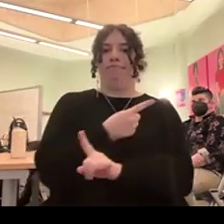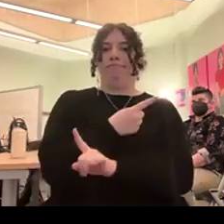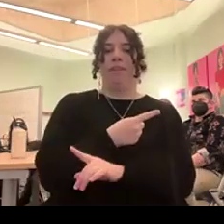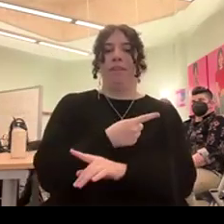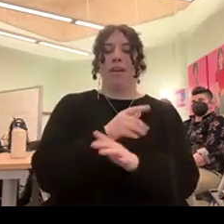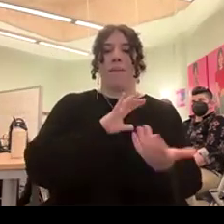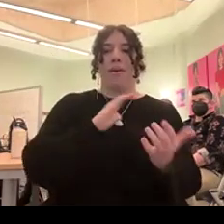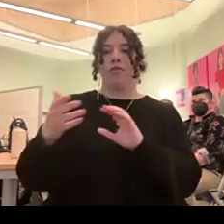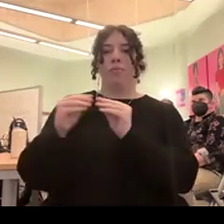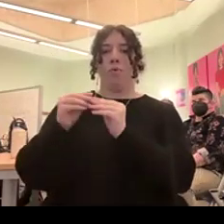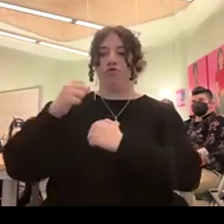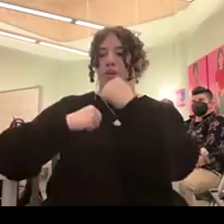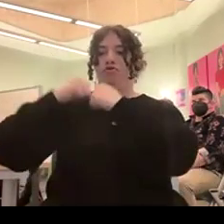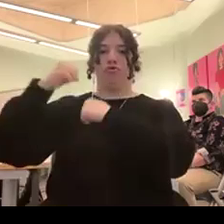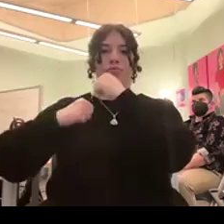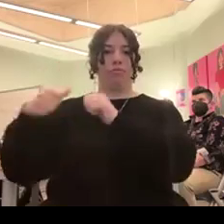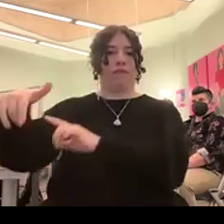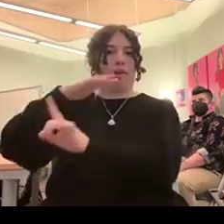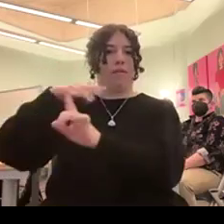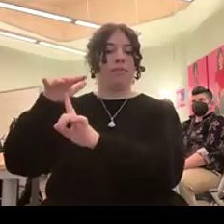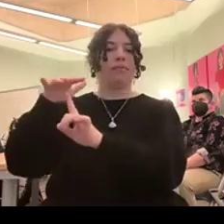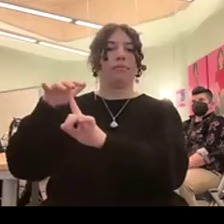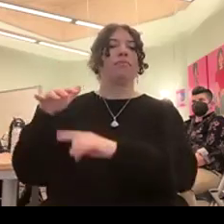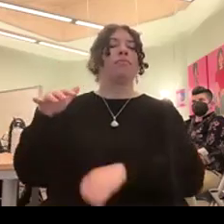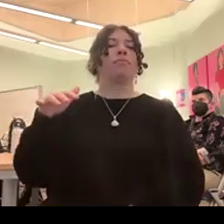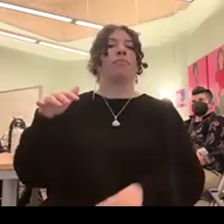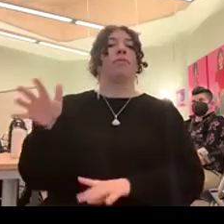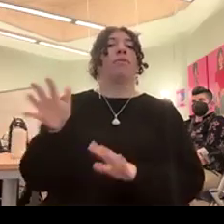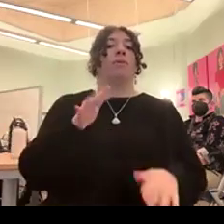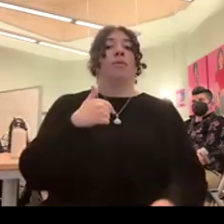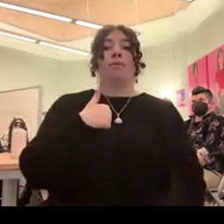is also a little bit different than being in kind of like a more structured environment.